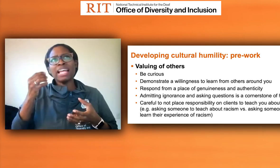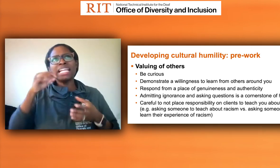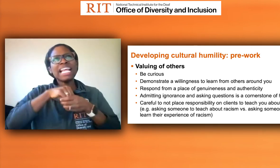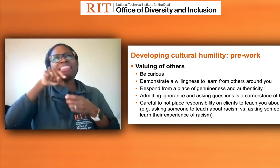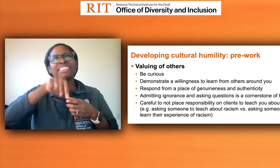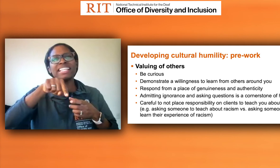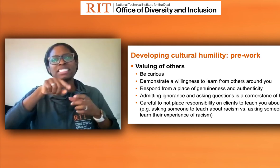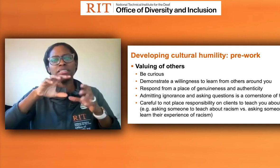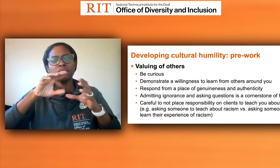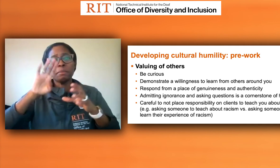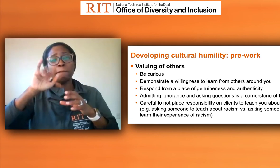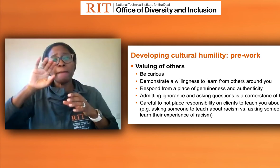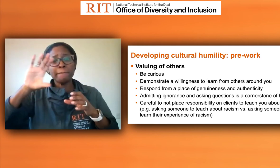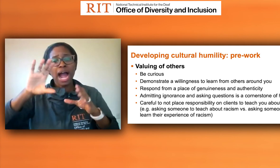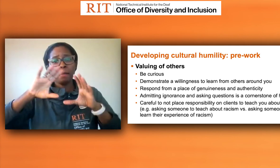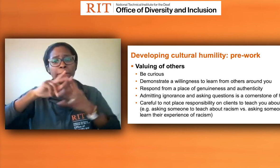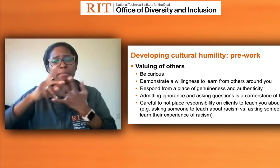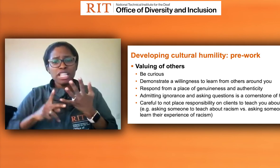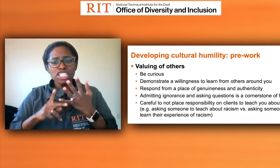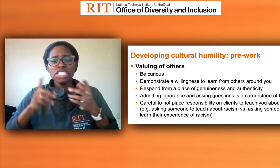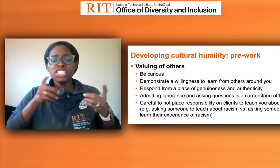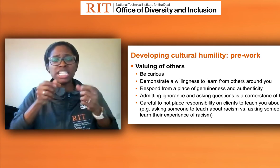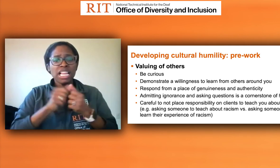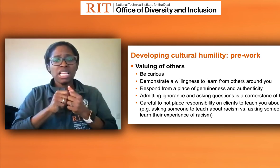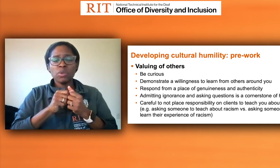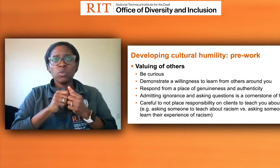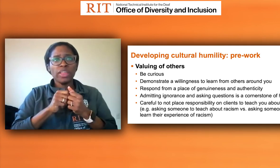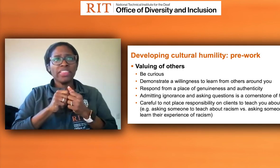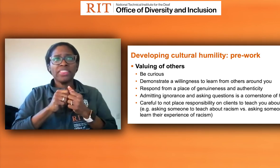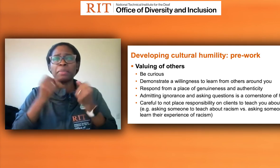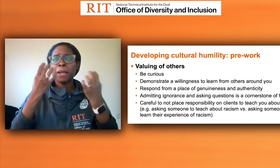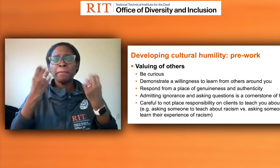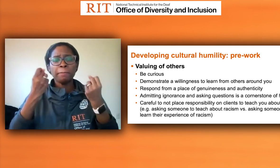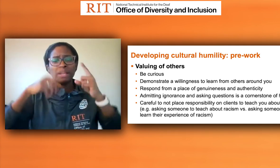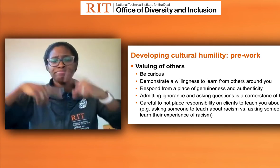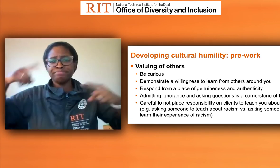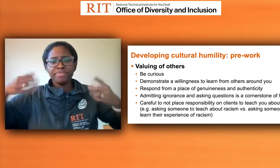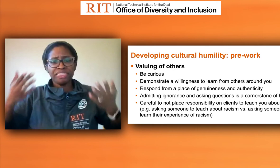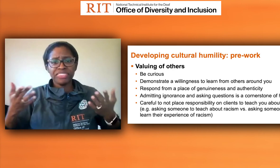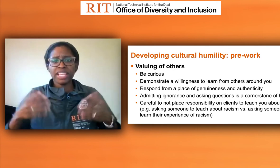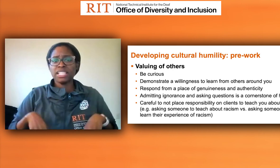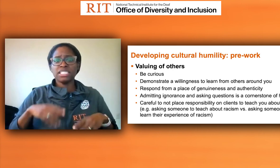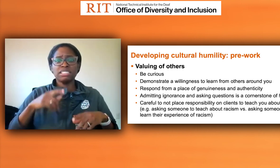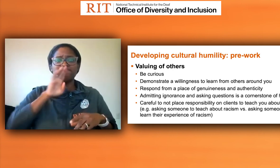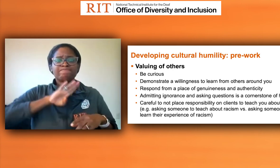But in this context, the BIPOC population deals with a lot of things, a lot of barriers